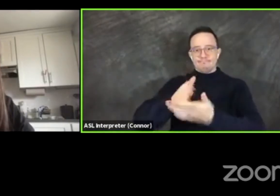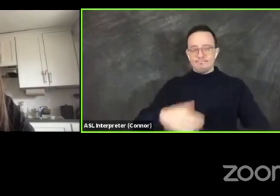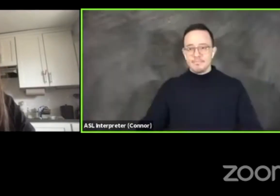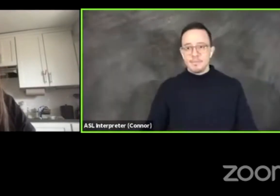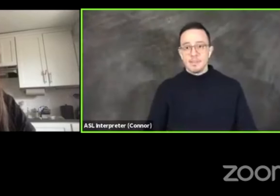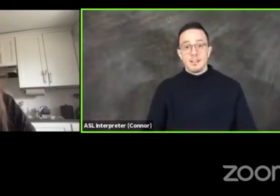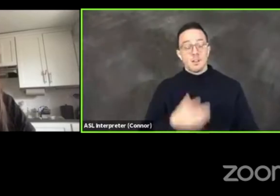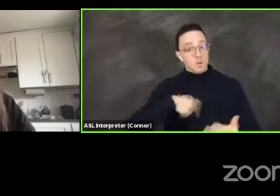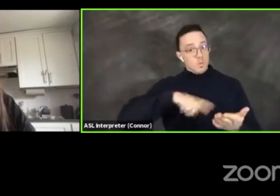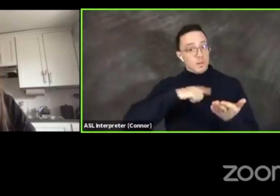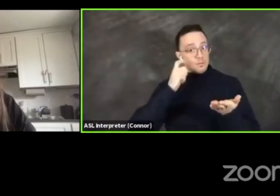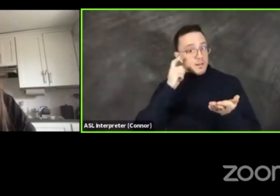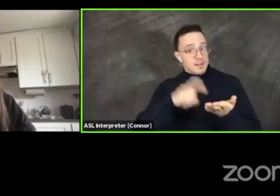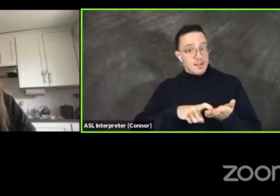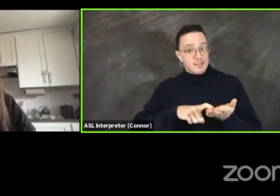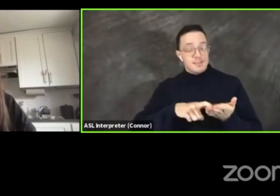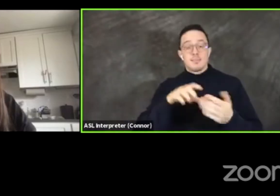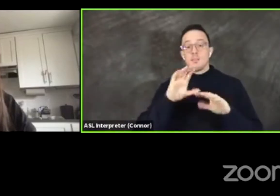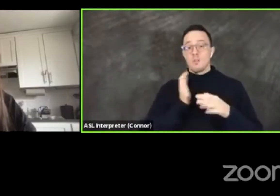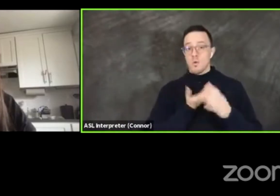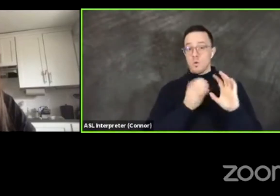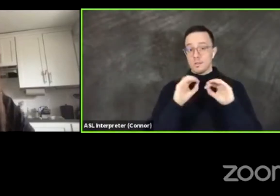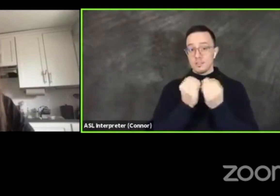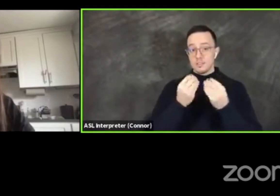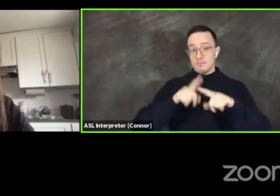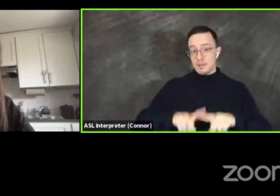DANCE/NYC HAVE BENEFITTED AND CONTINUES TO BENEFIT